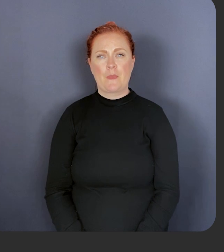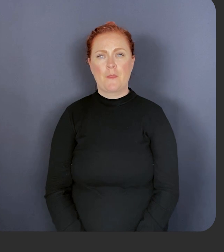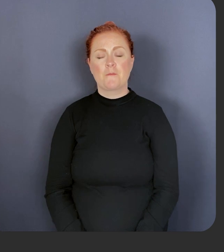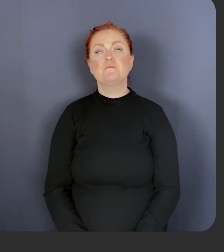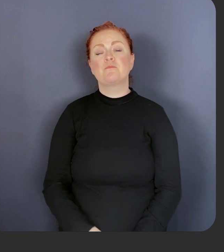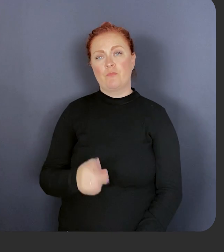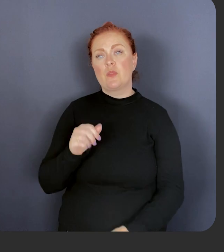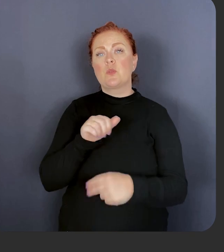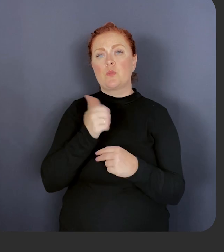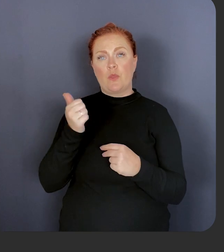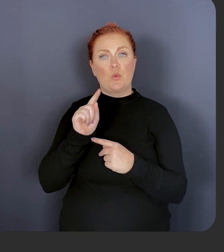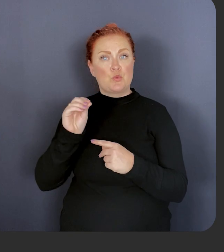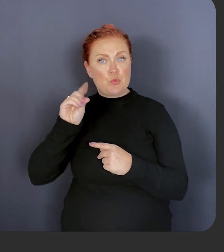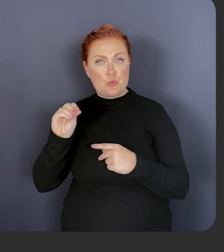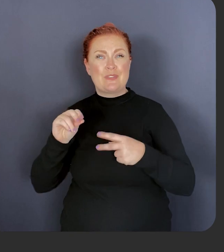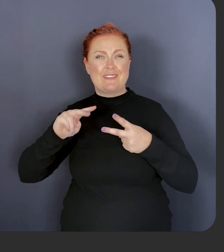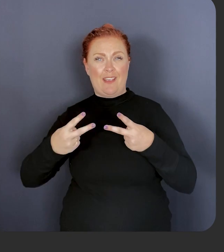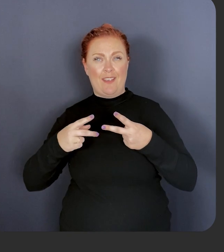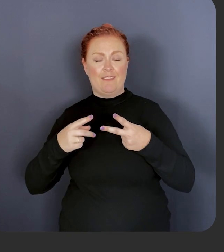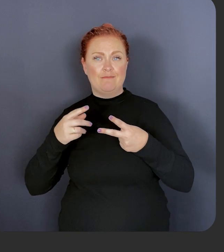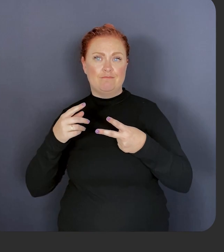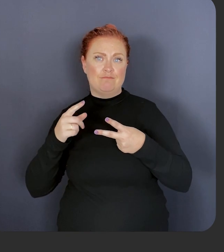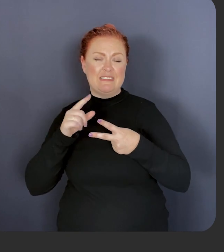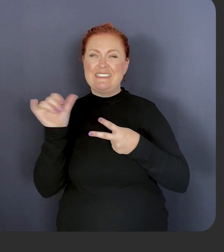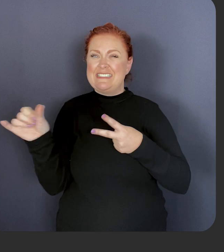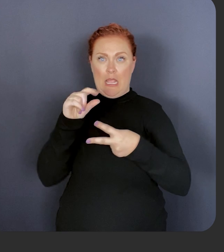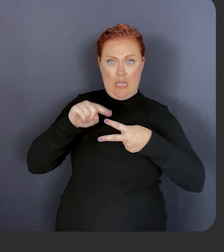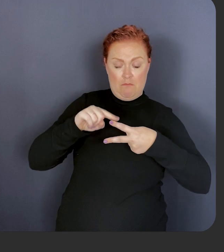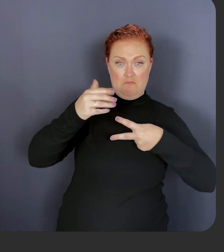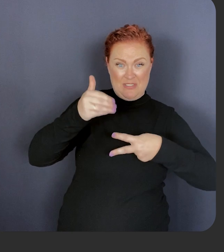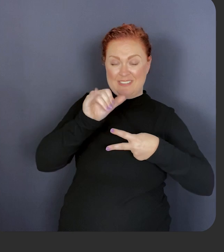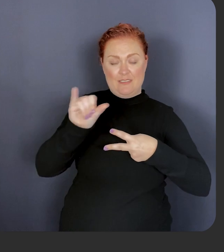So the other to-do is to do the exact same thing